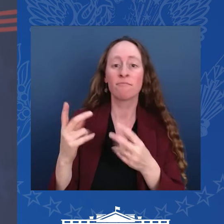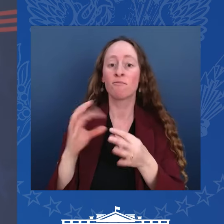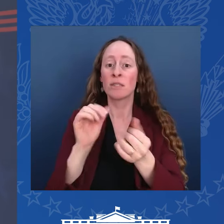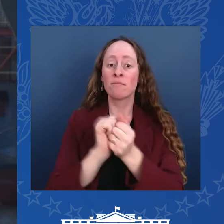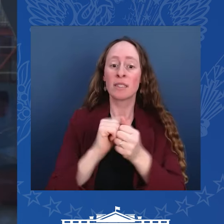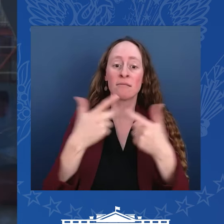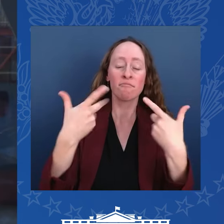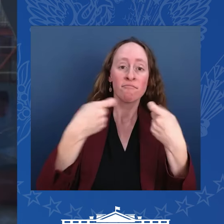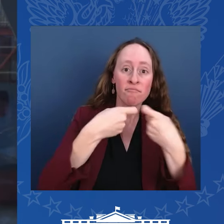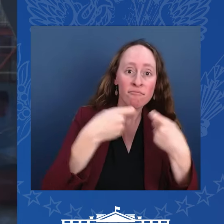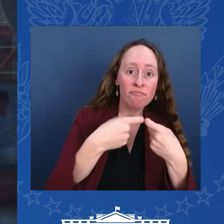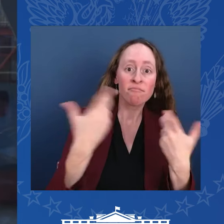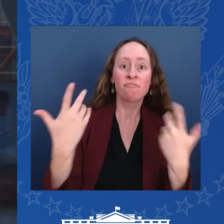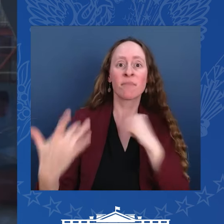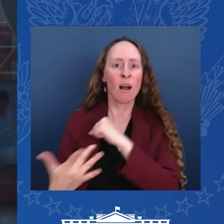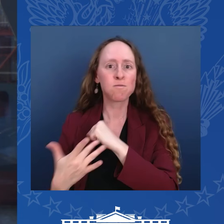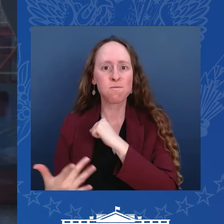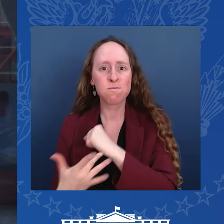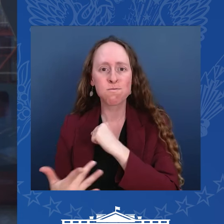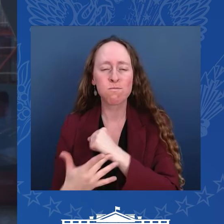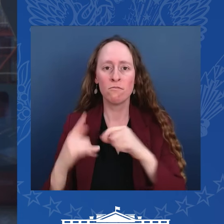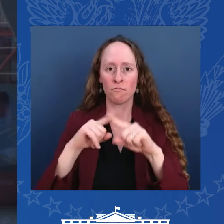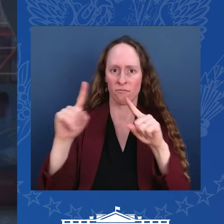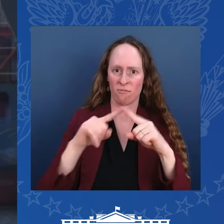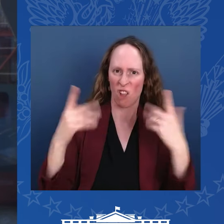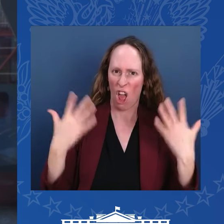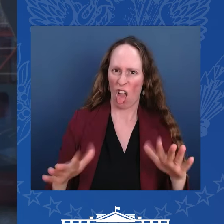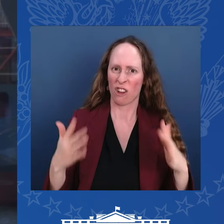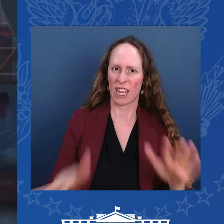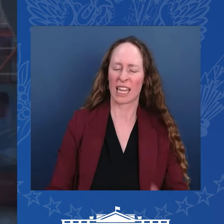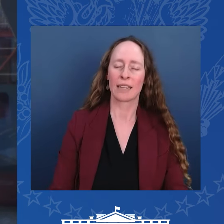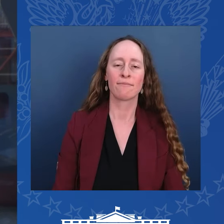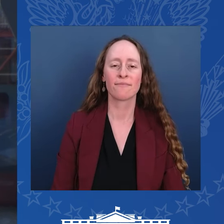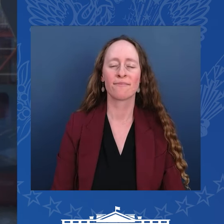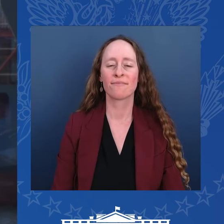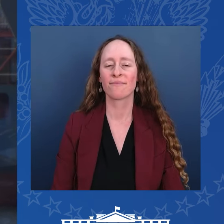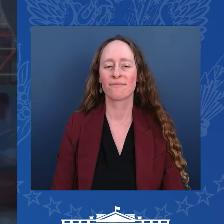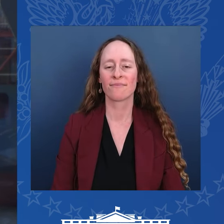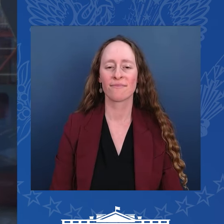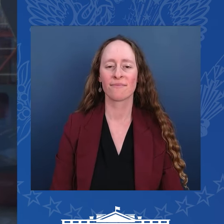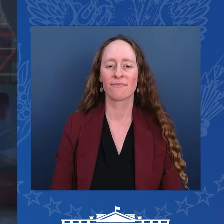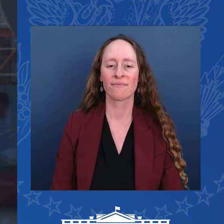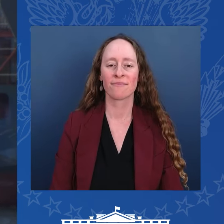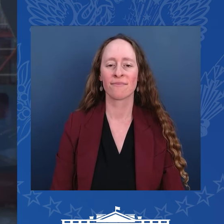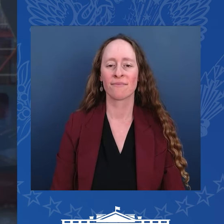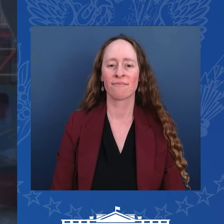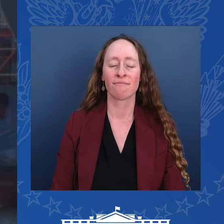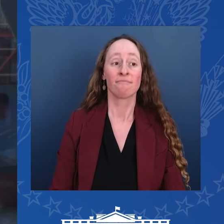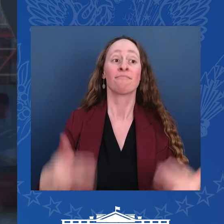Here's what it means for Maryland. So far, this state alone provides 13 billion